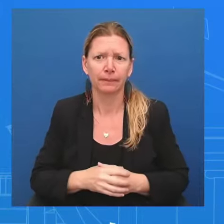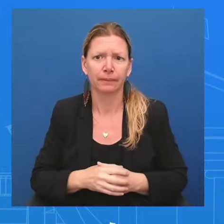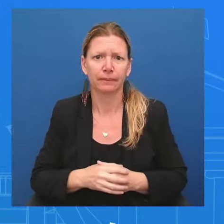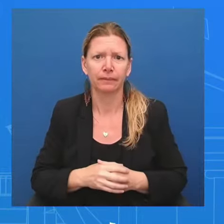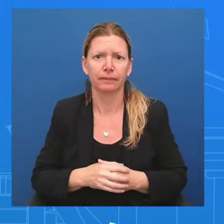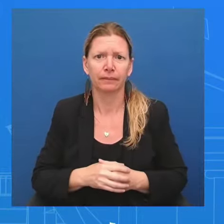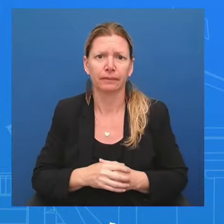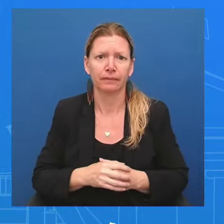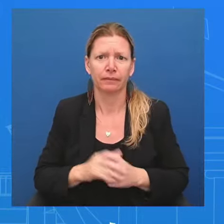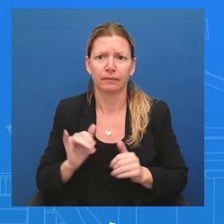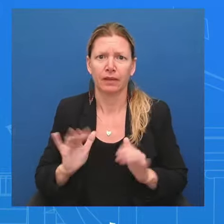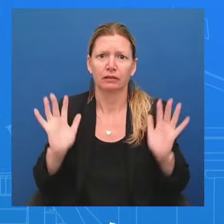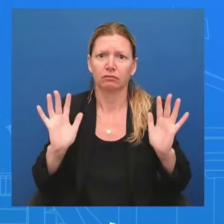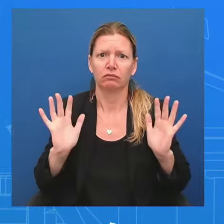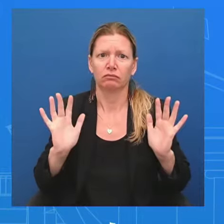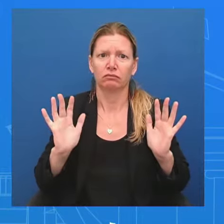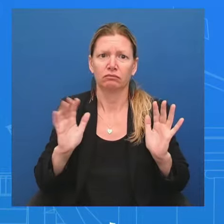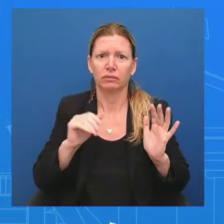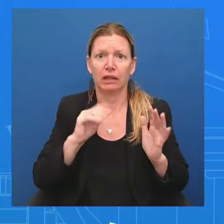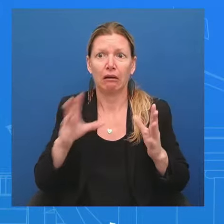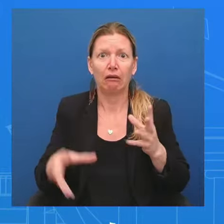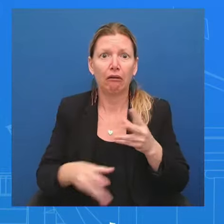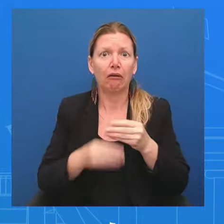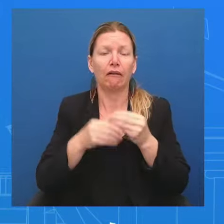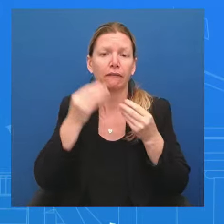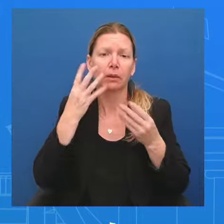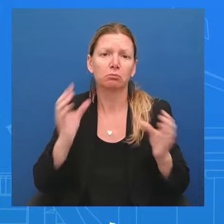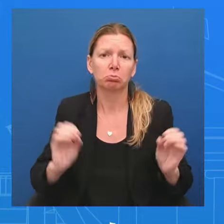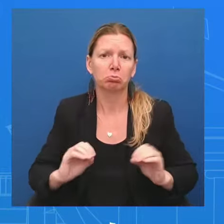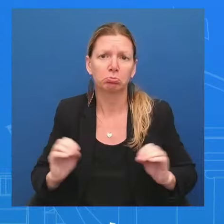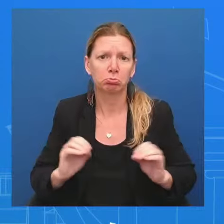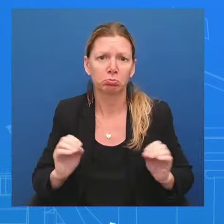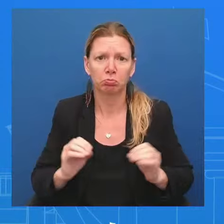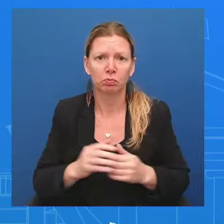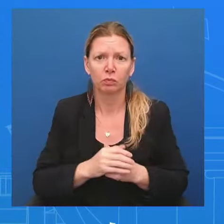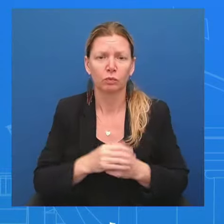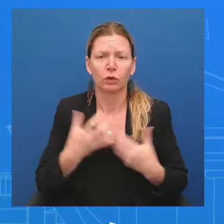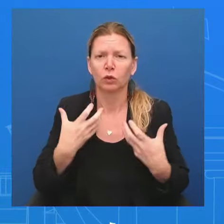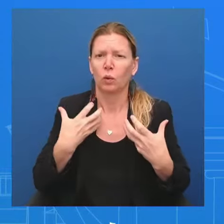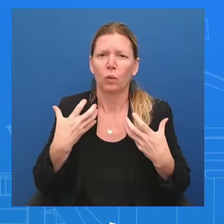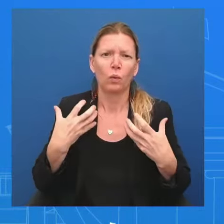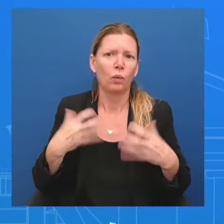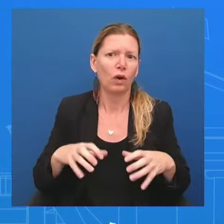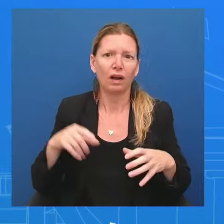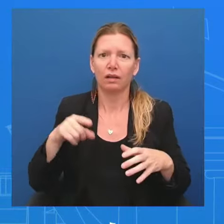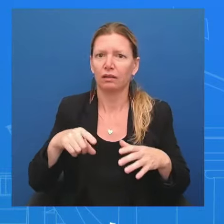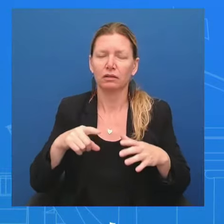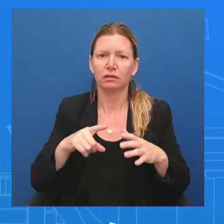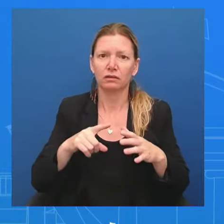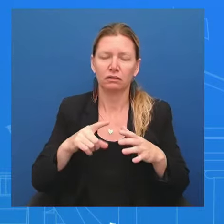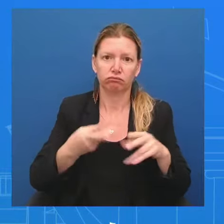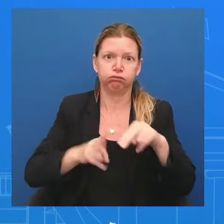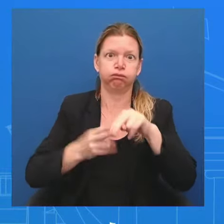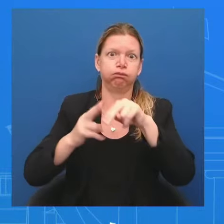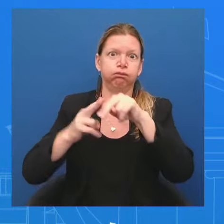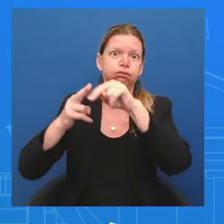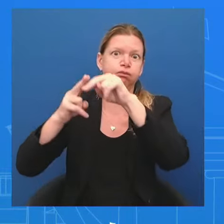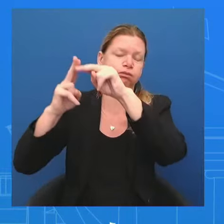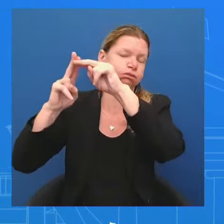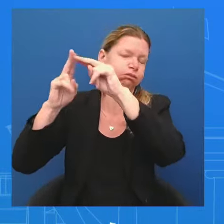Obviously, we do not want this to escalate in any form, but we do believe that Ukraine needs to have everything